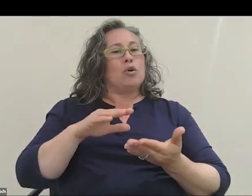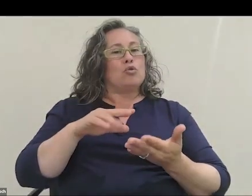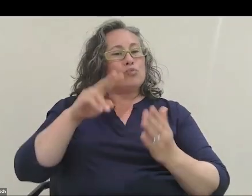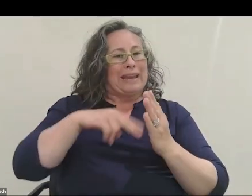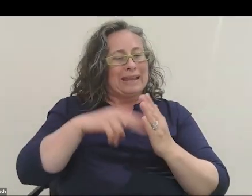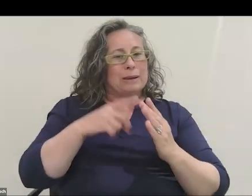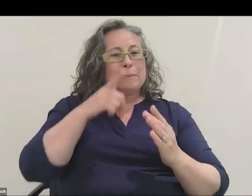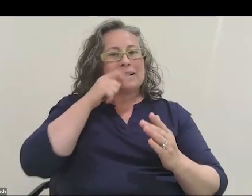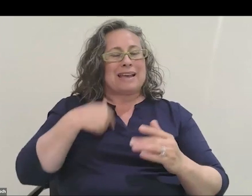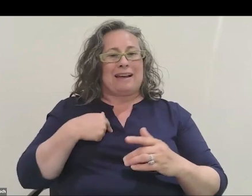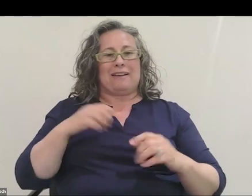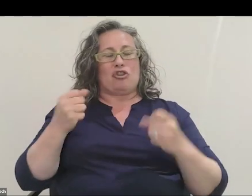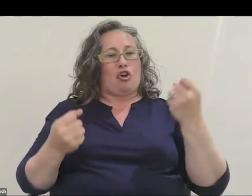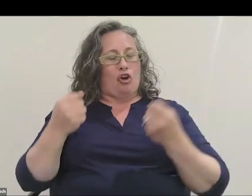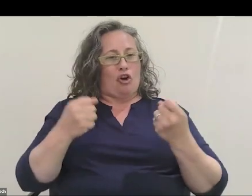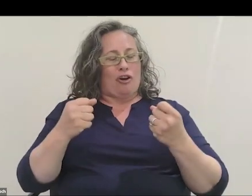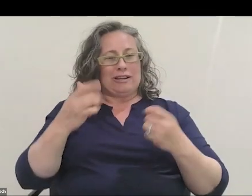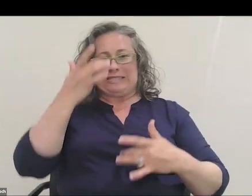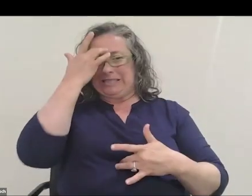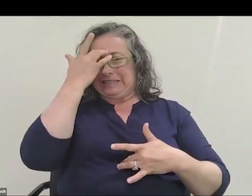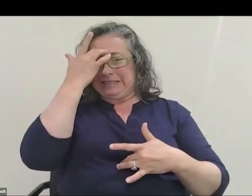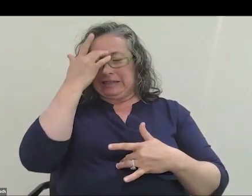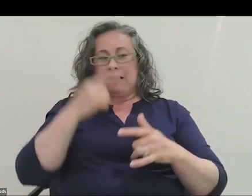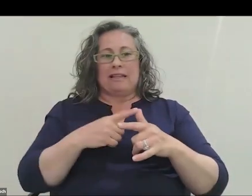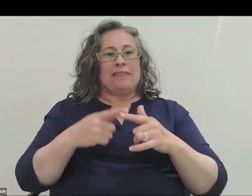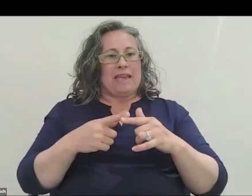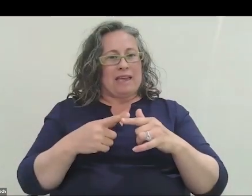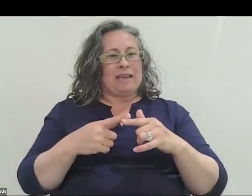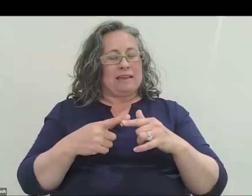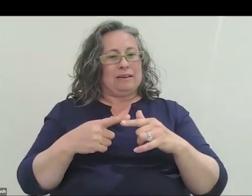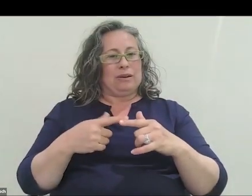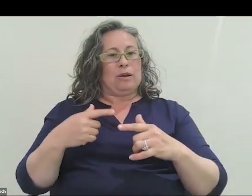"We could use 3D printing to increase the availability of tactile models."